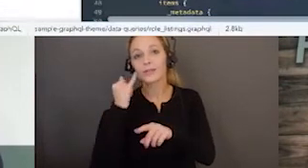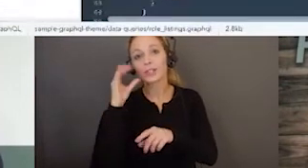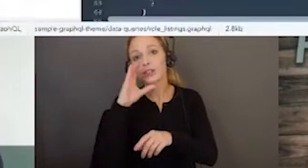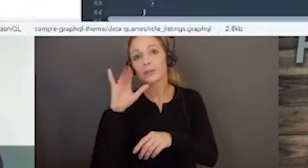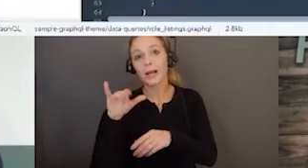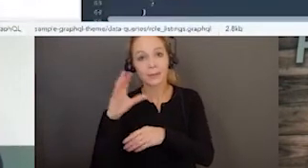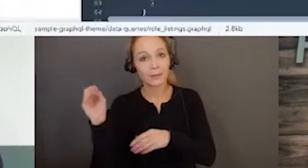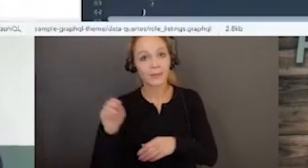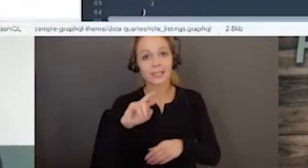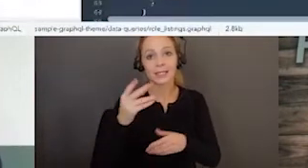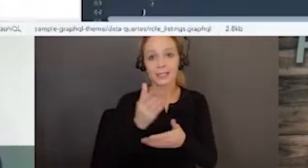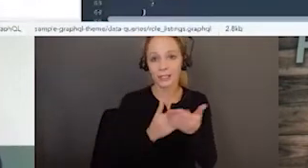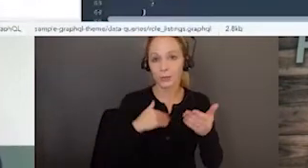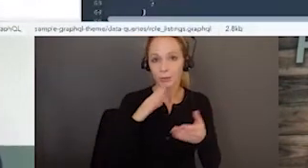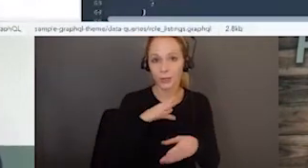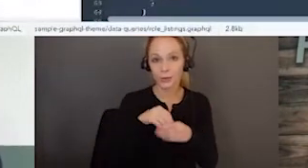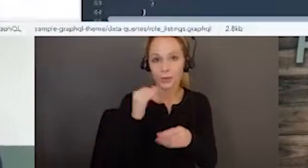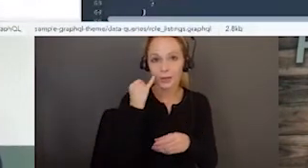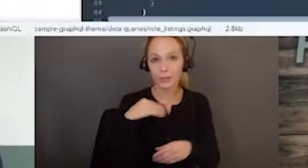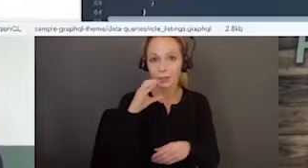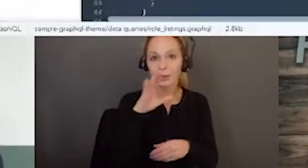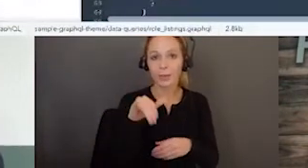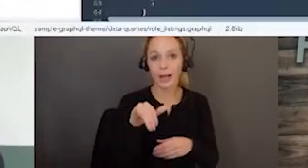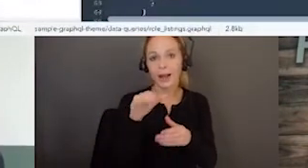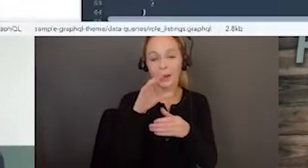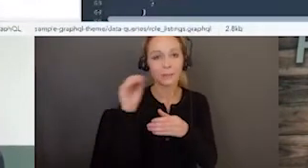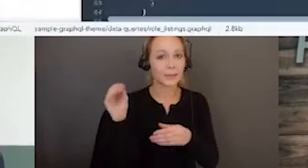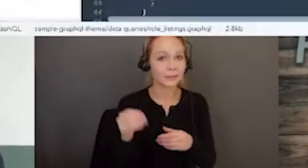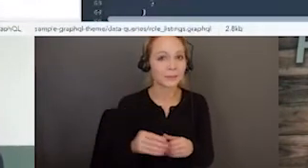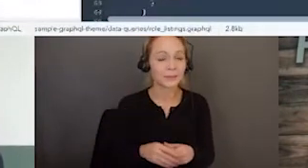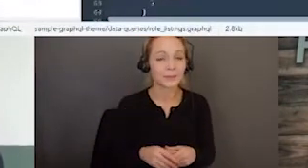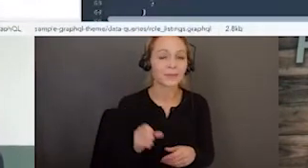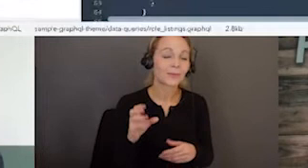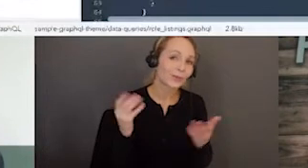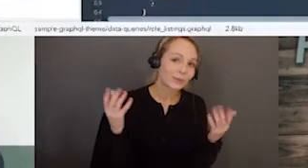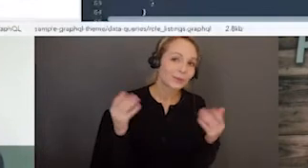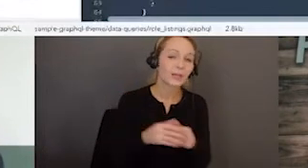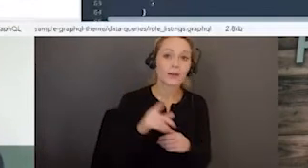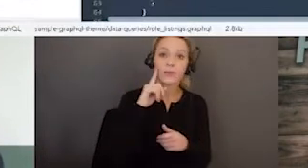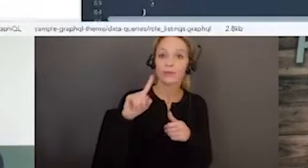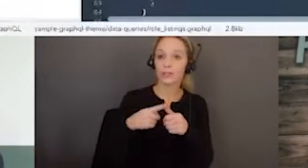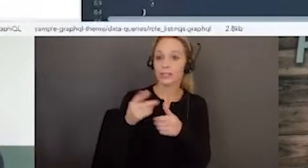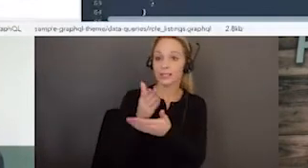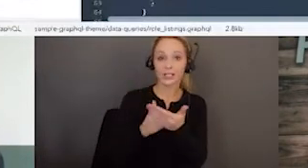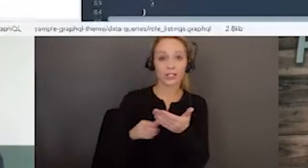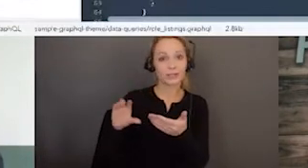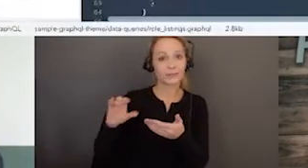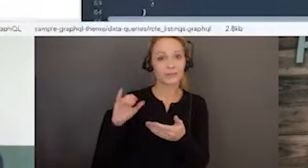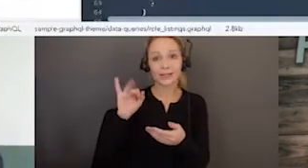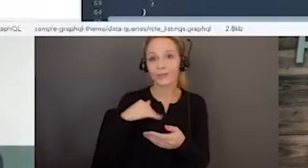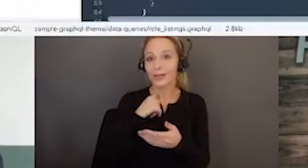COMPANY AND FOR THE SECOND SECTION, WE'RE INCLUDING IT IF WE'RE SEARCHING BY COMPANY. SO FOR THE FIRST SECTION IF WE'RE NOT FILTERING IT BY